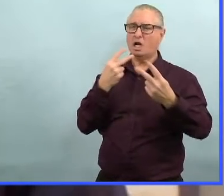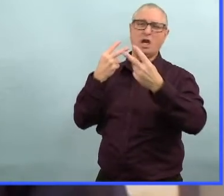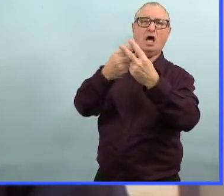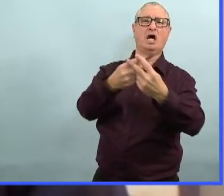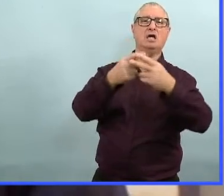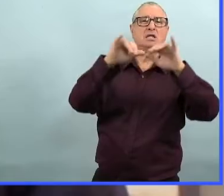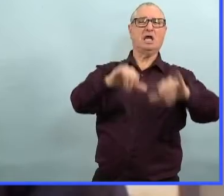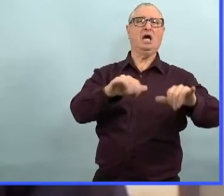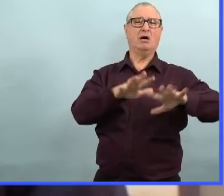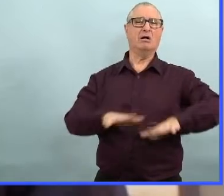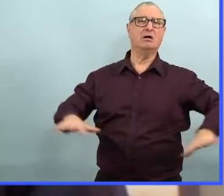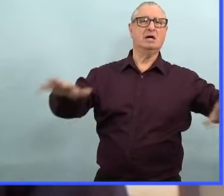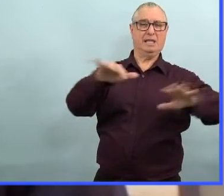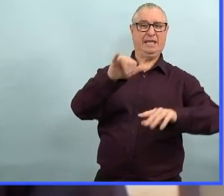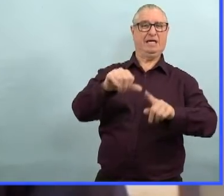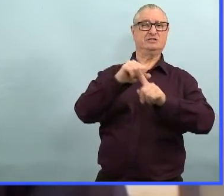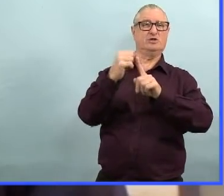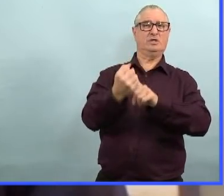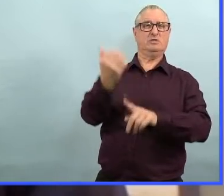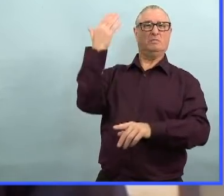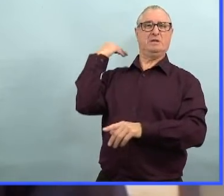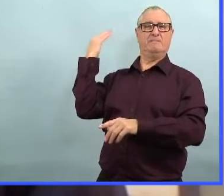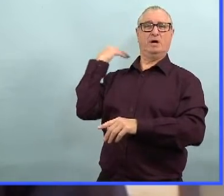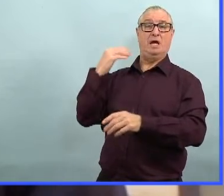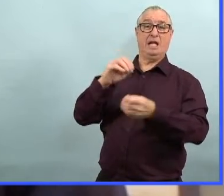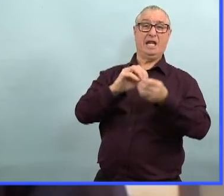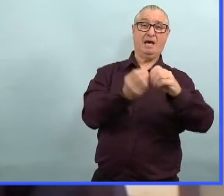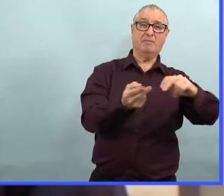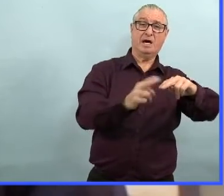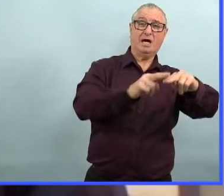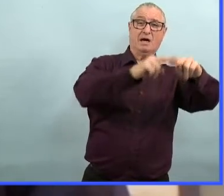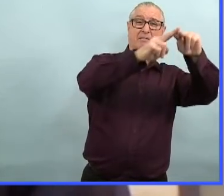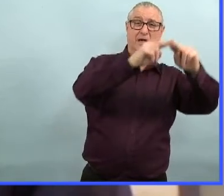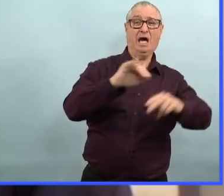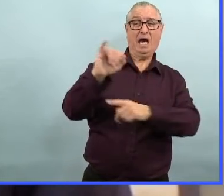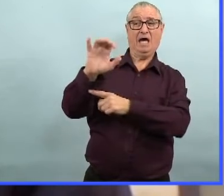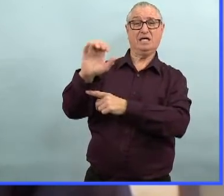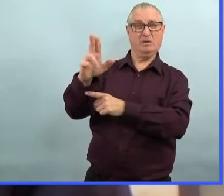and i'm wondering why why this ending seems to be the inevitable conclusion each time